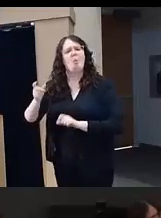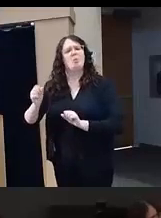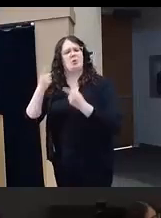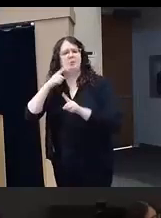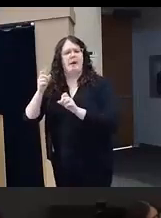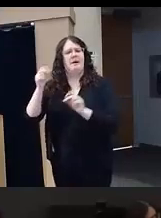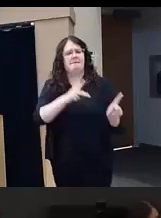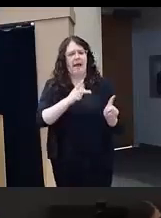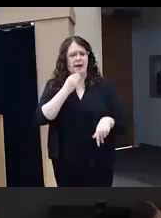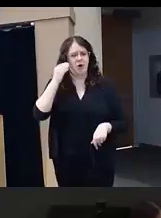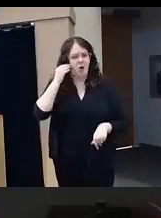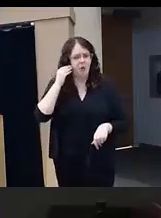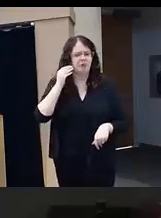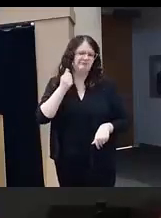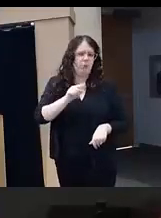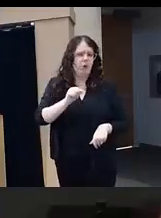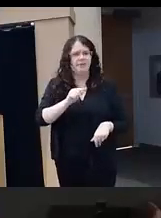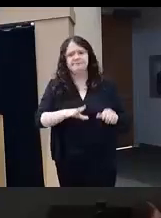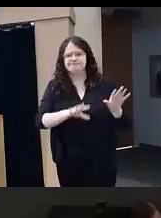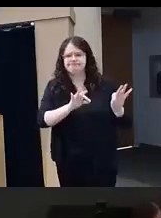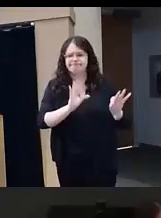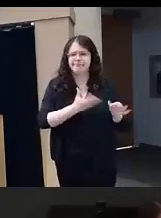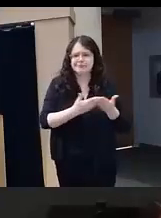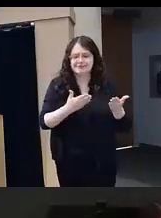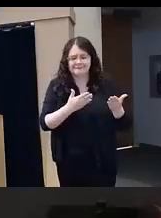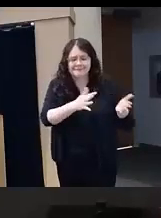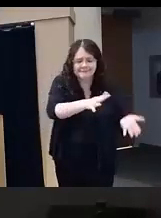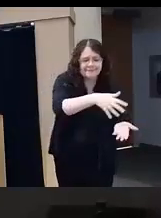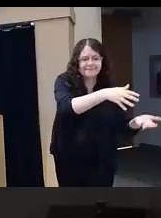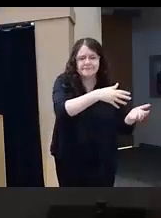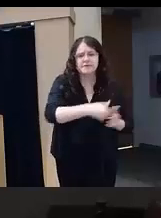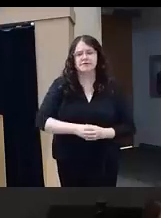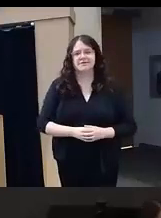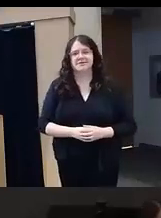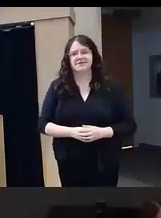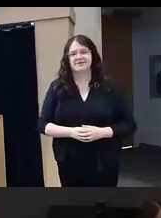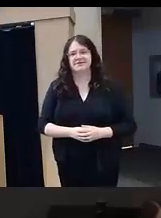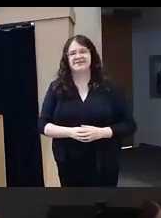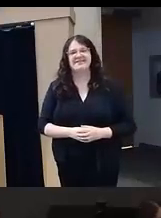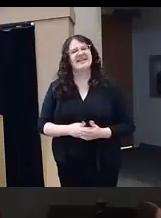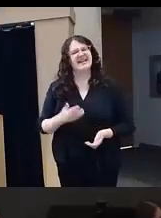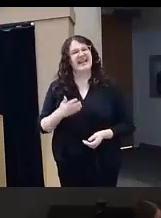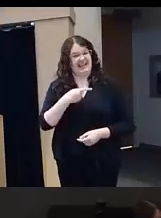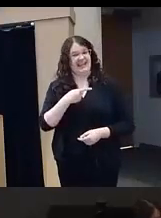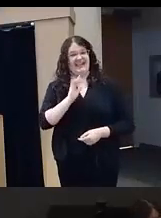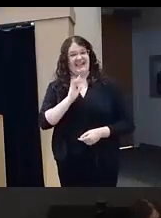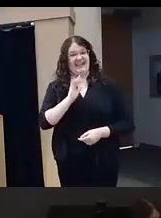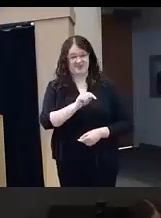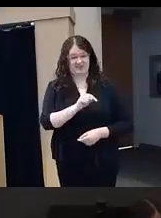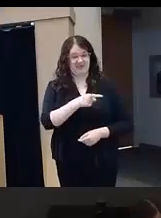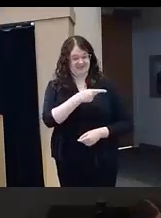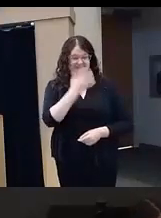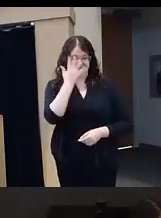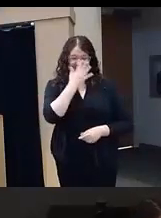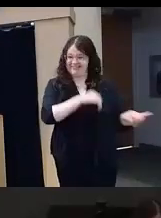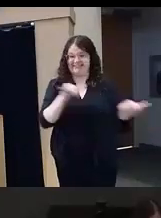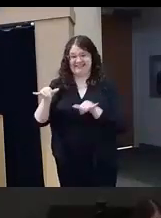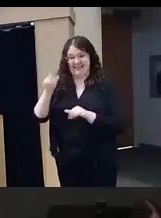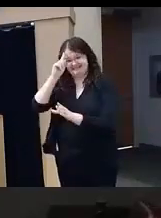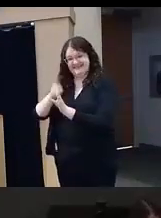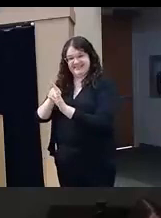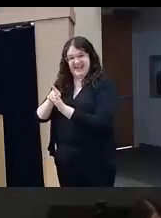and pick up our stuff and it was sort of like how the 390 200 looked like everything underwater lots